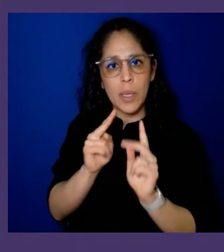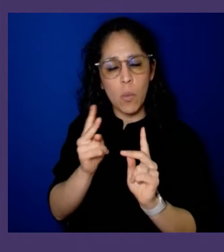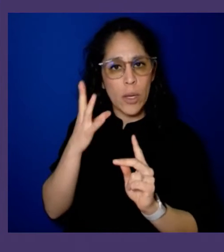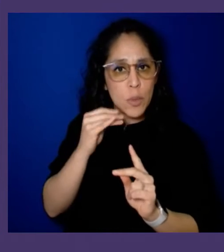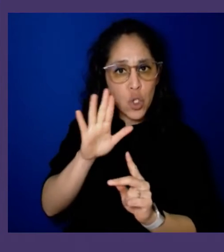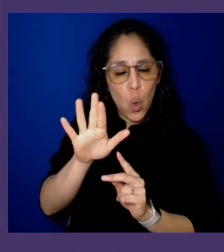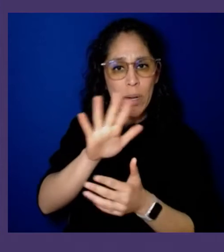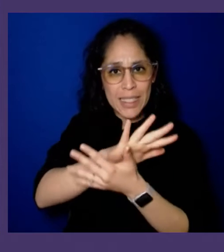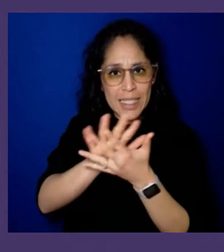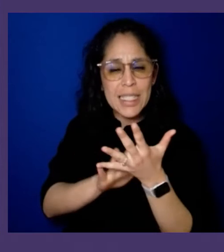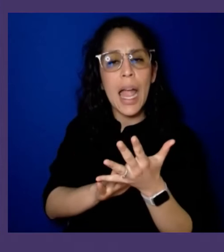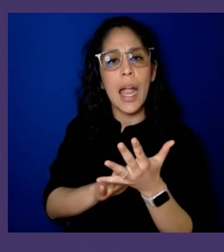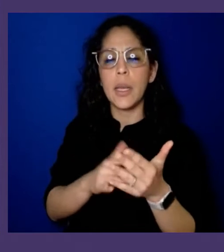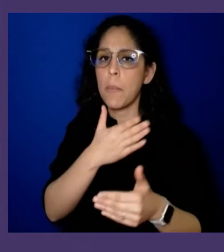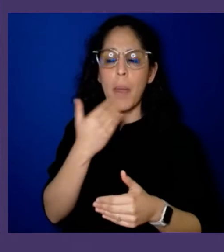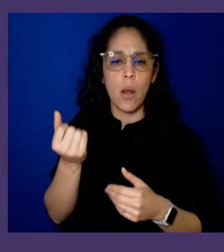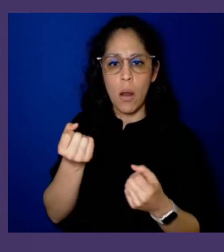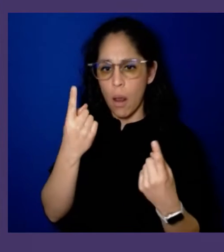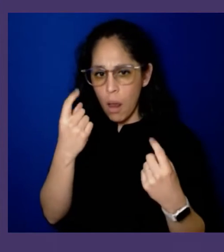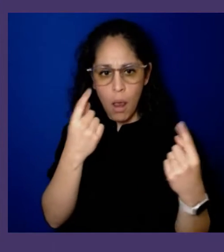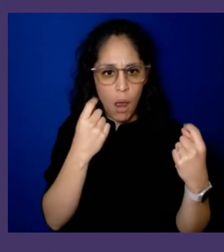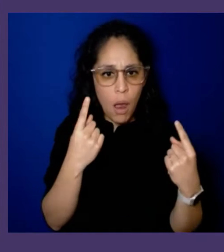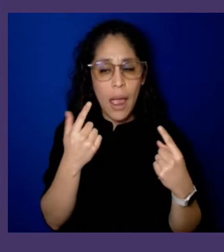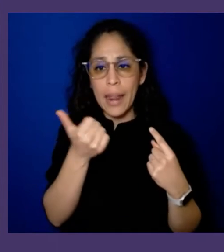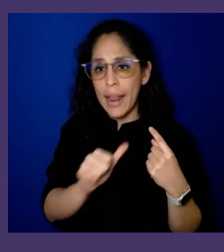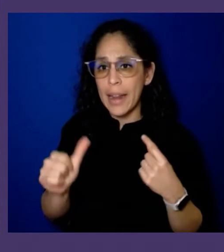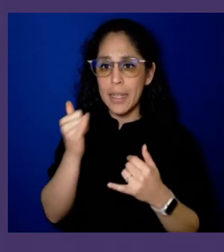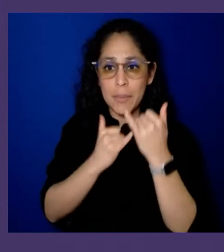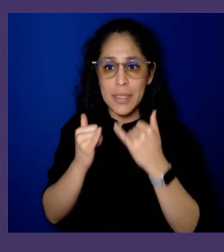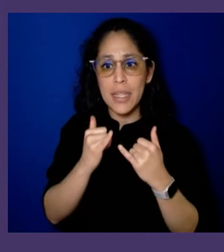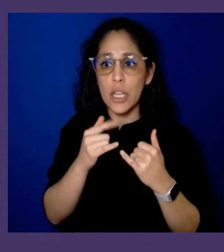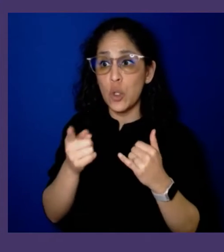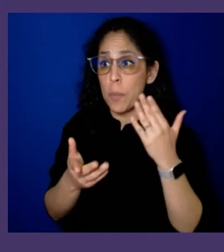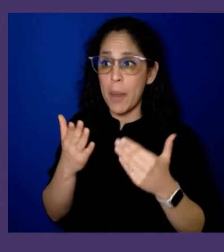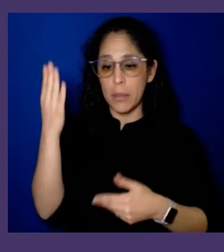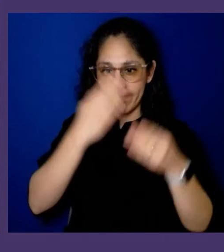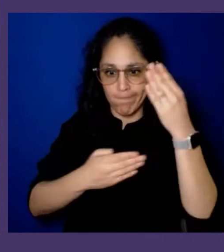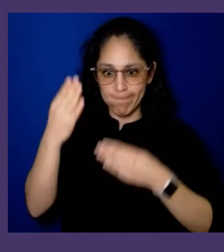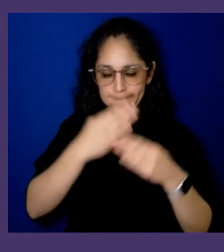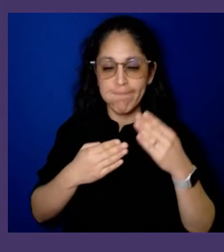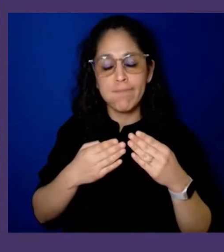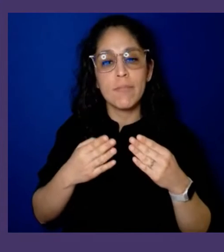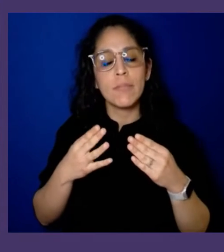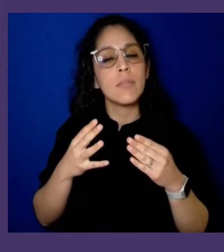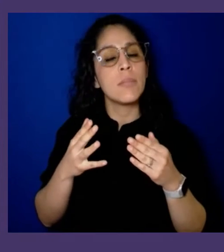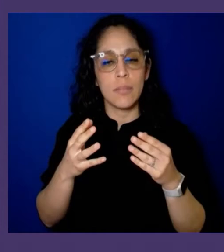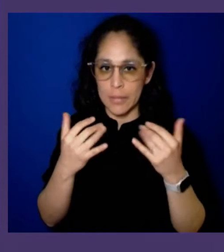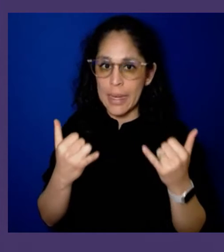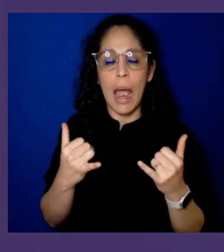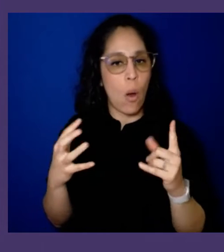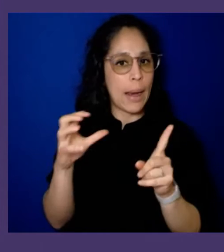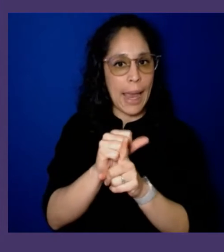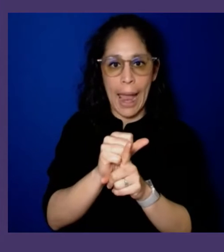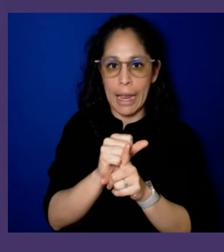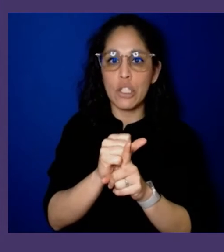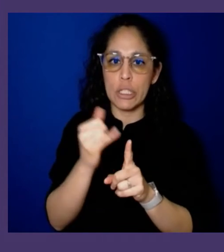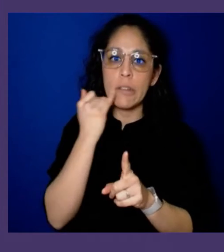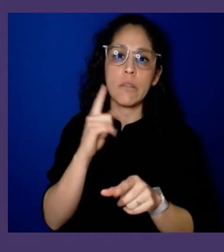able to catch mistakes that you 100 percent would not catch if you were just testing with yourself or amongst a small group of people.